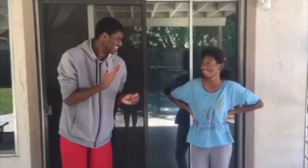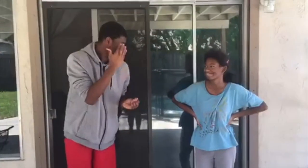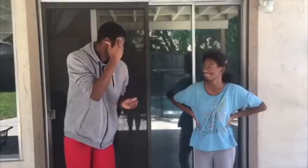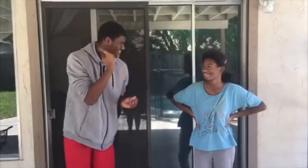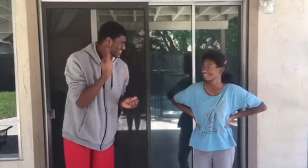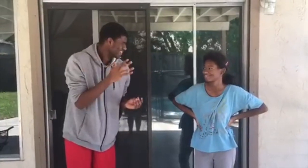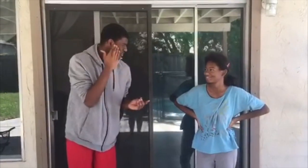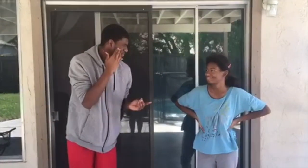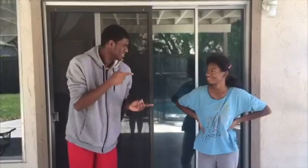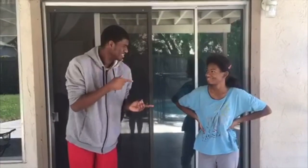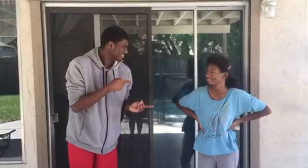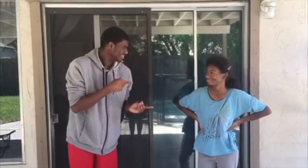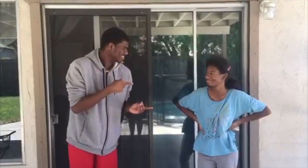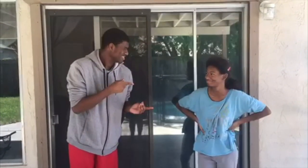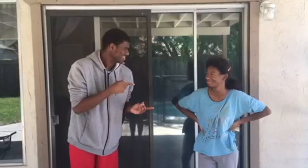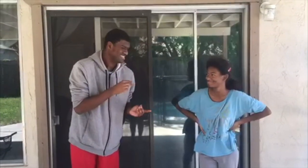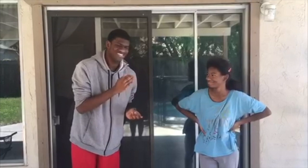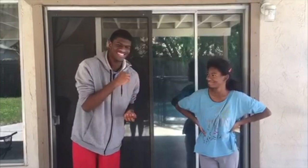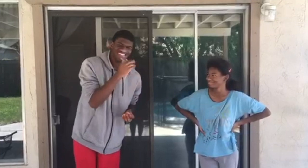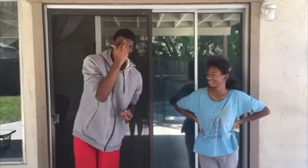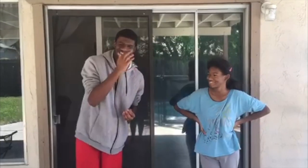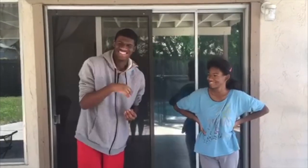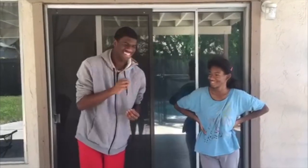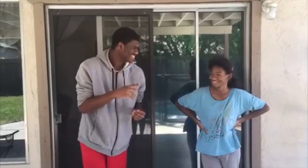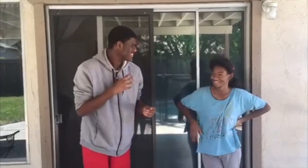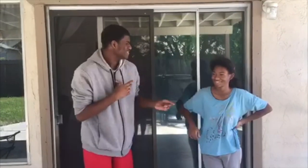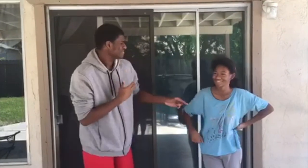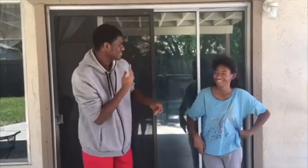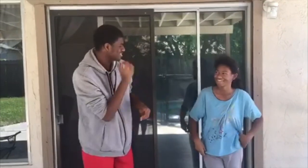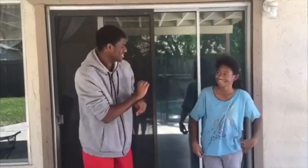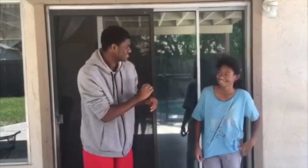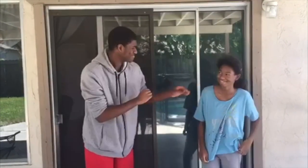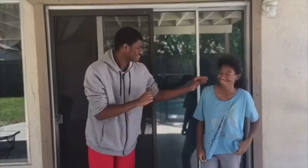You knew about it the whole time? Oh you don’t, okay. Good job.